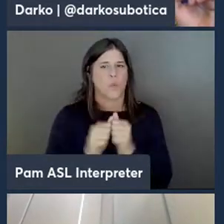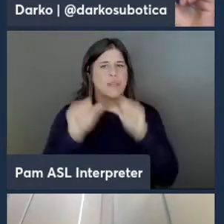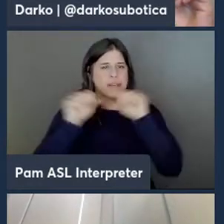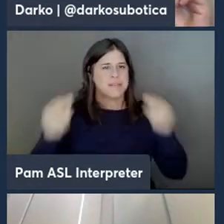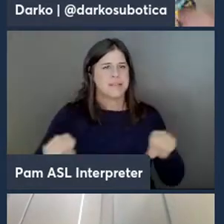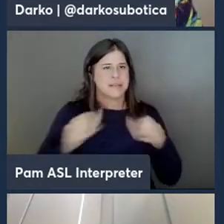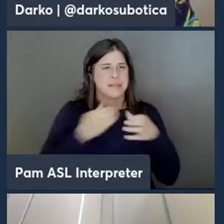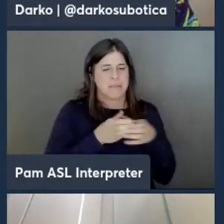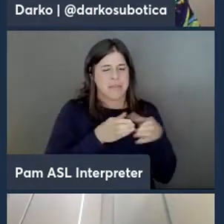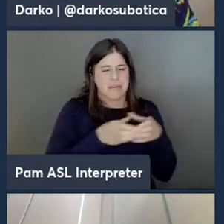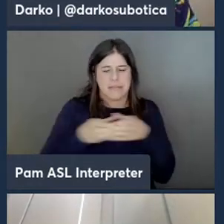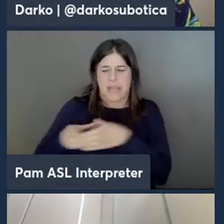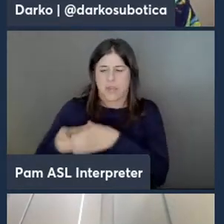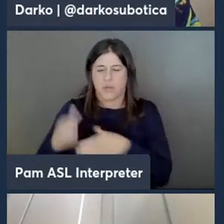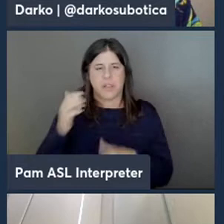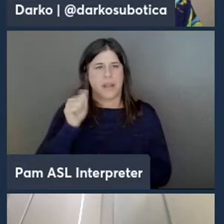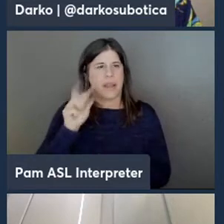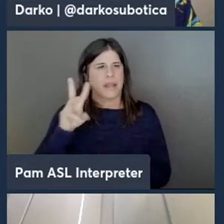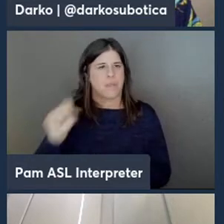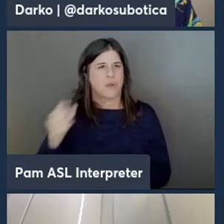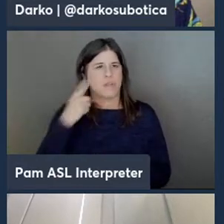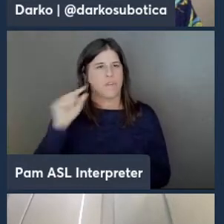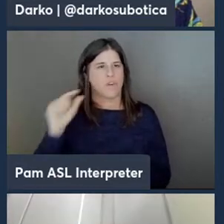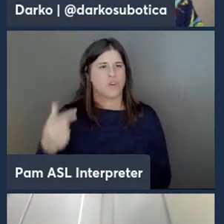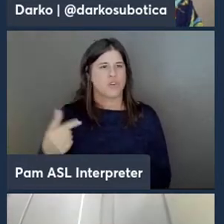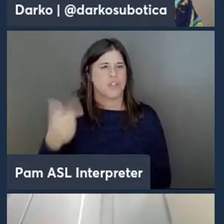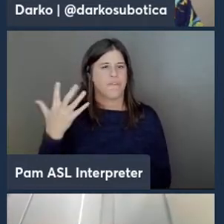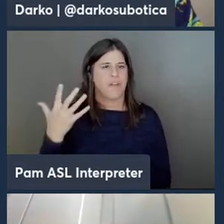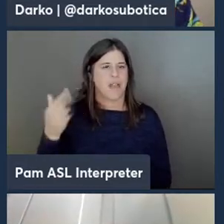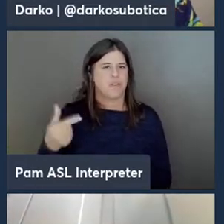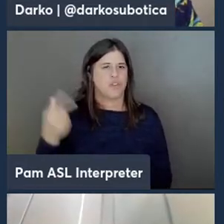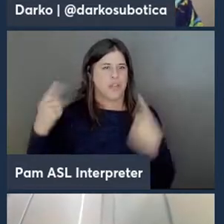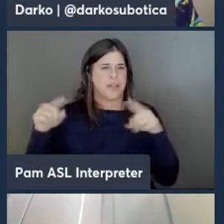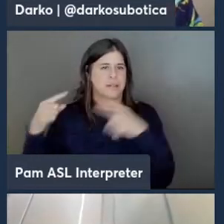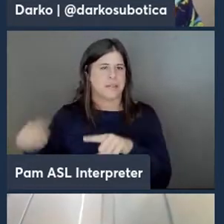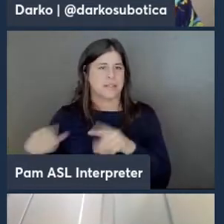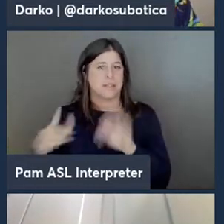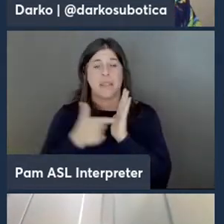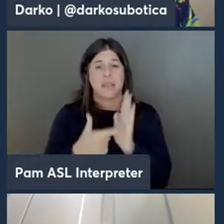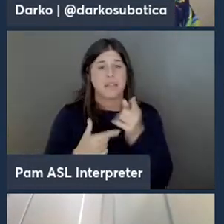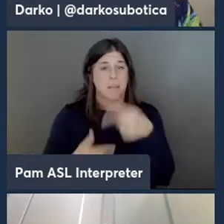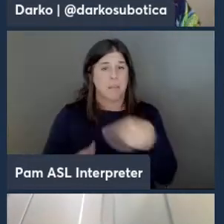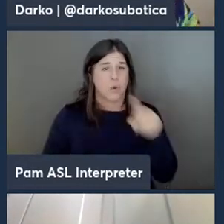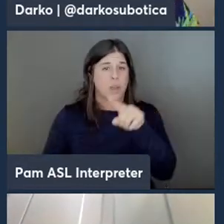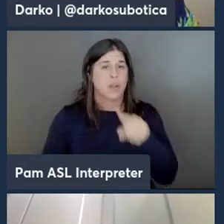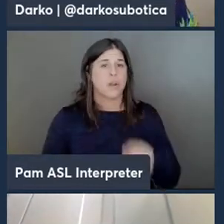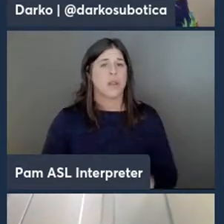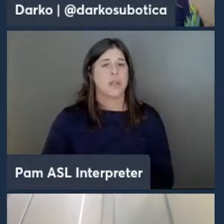on AWS, on G5G instances. The example here is a web endpoint that you can see.